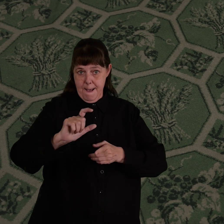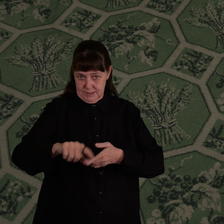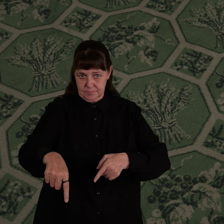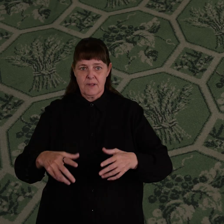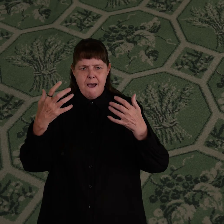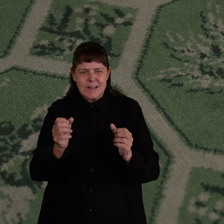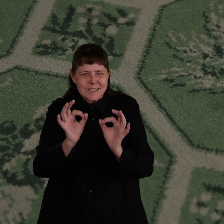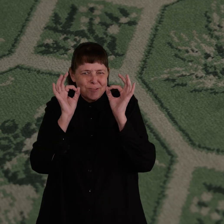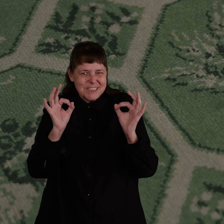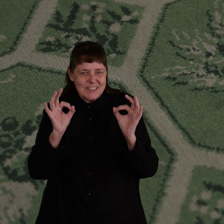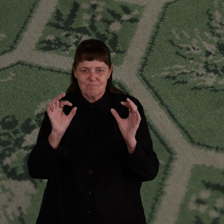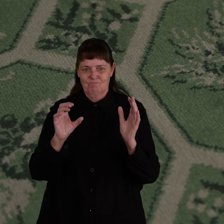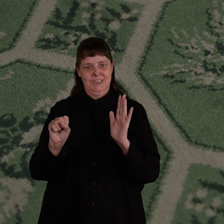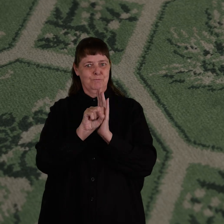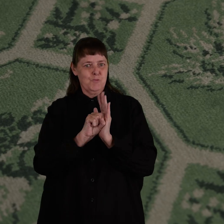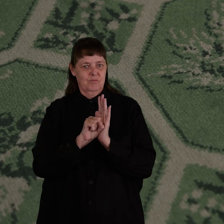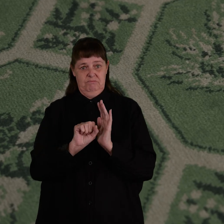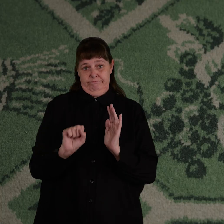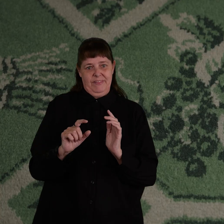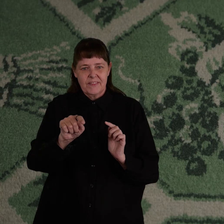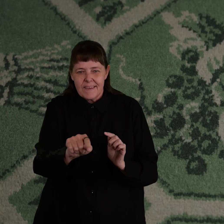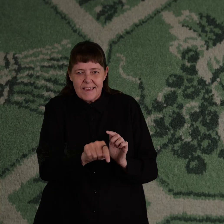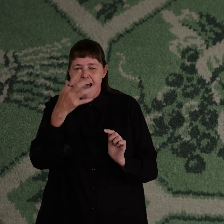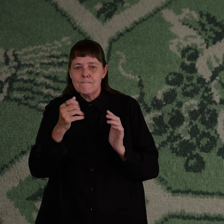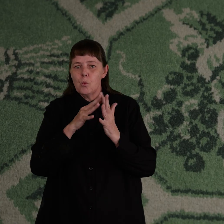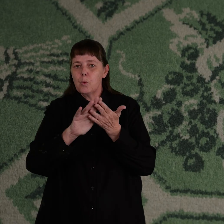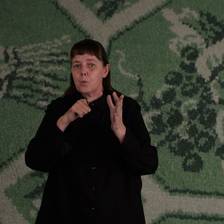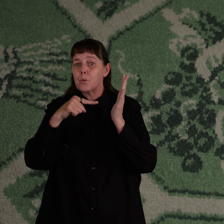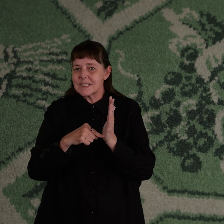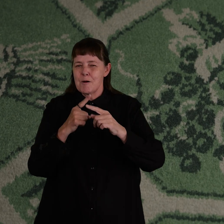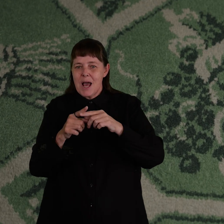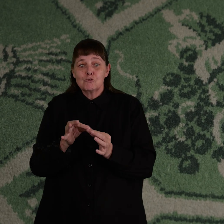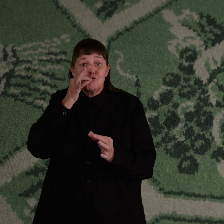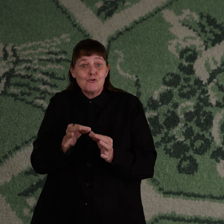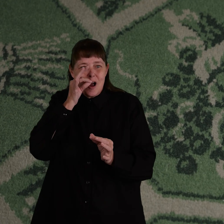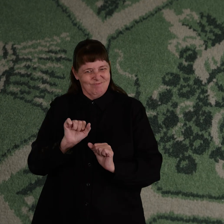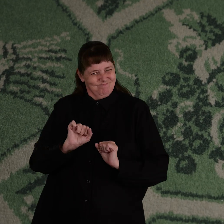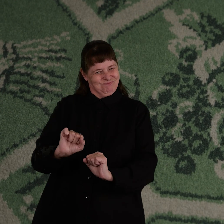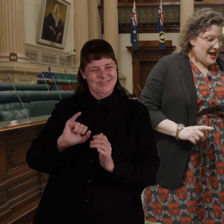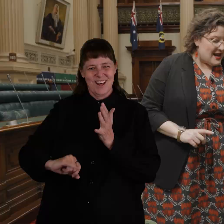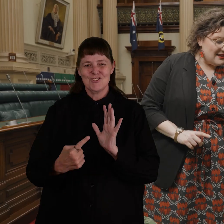and grapes which reflect South Australia's major exports being our wheat and our wine.